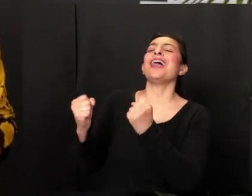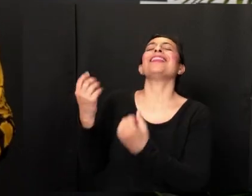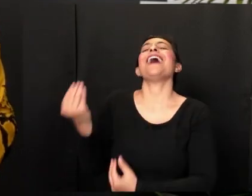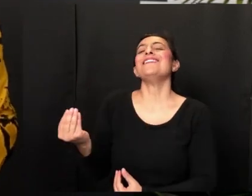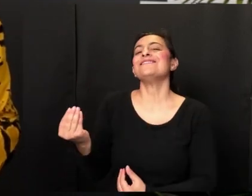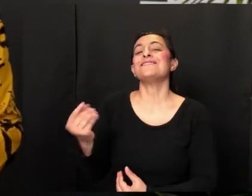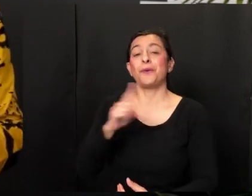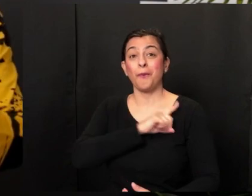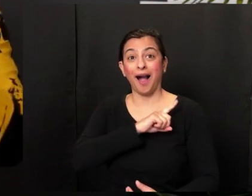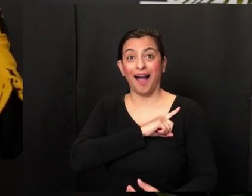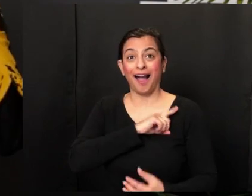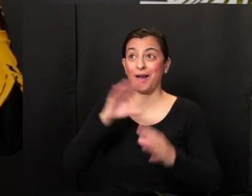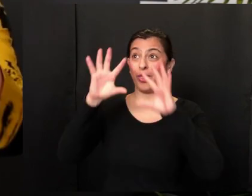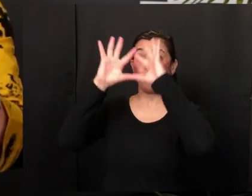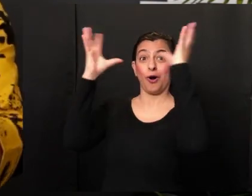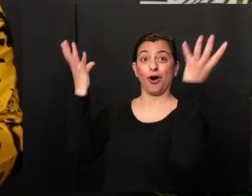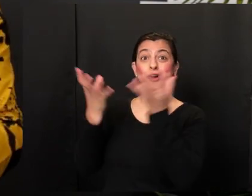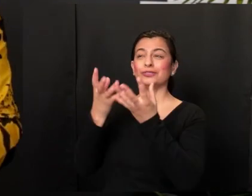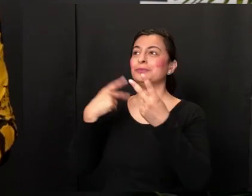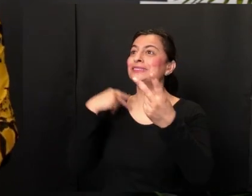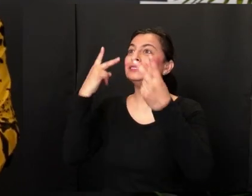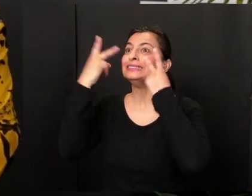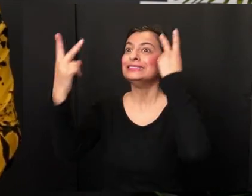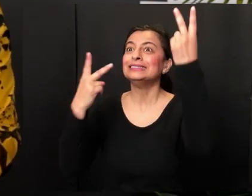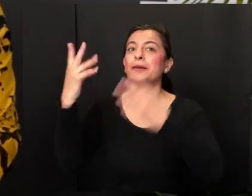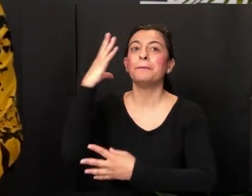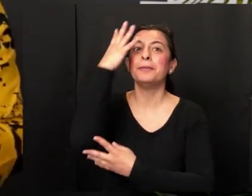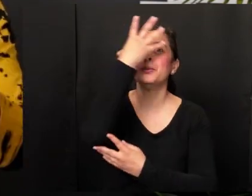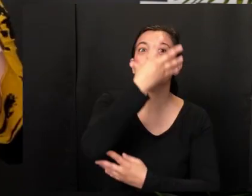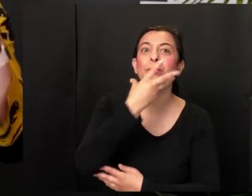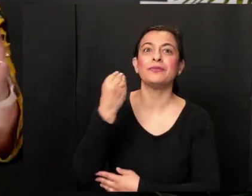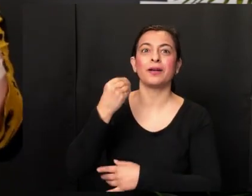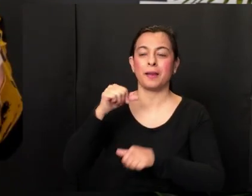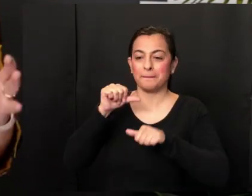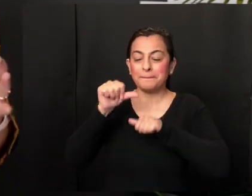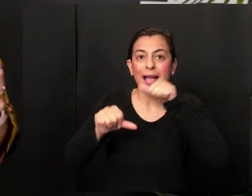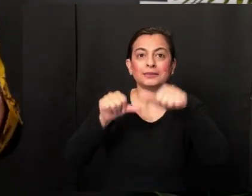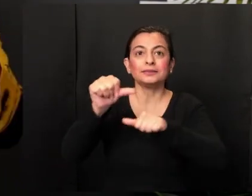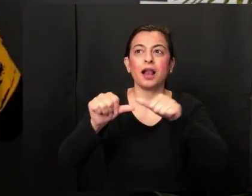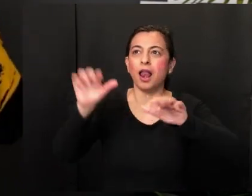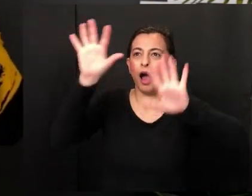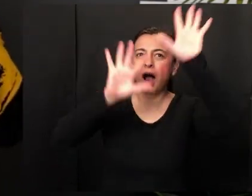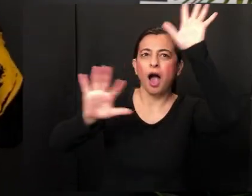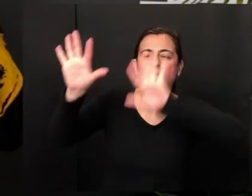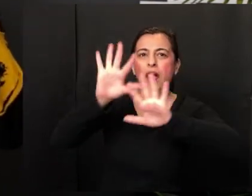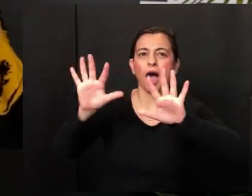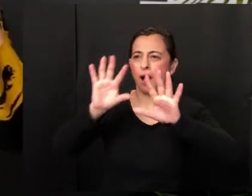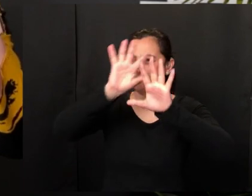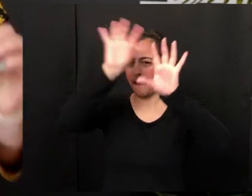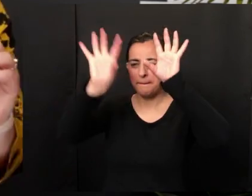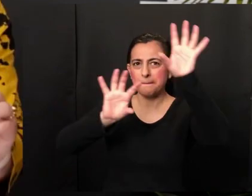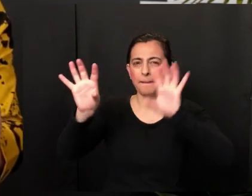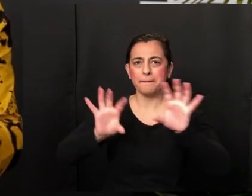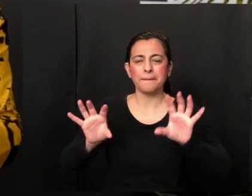I see patterns and colors, and I have an empathy that most people could only dream of.